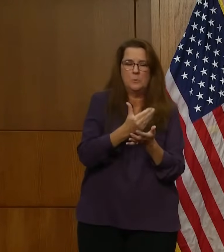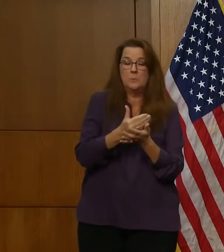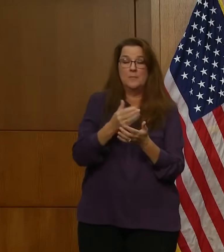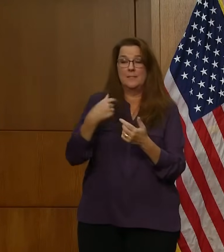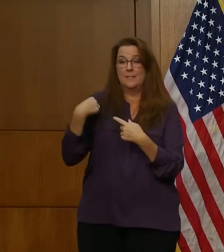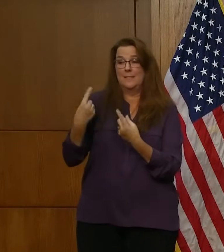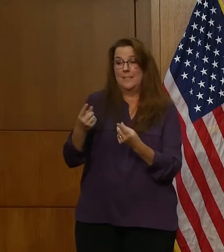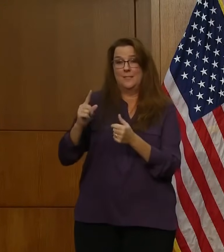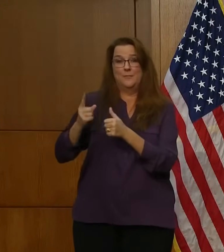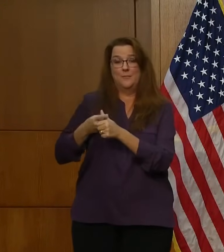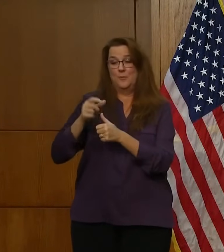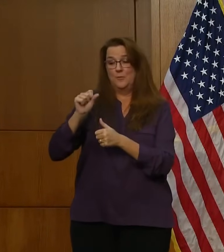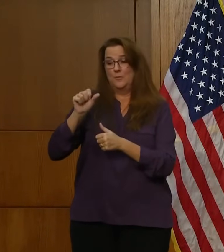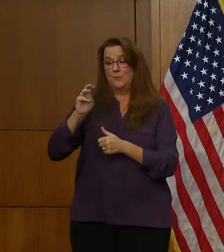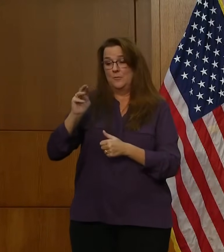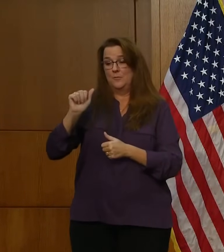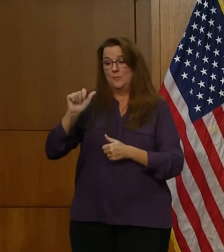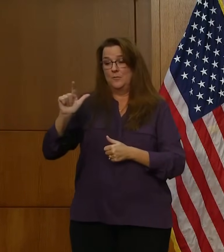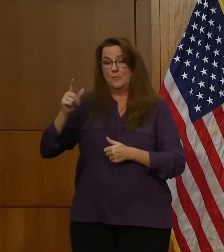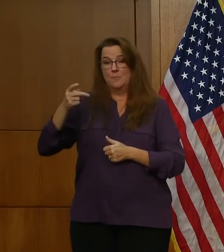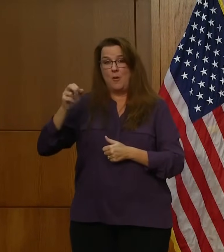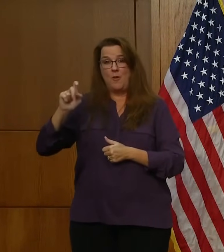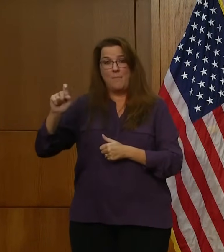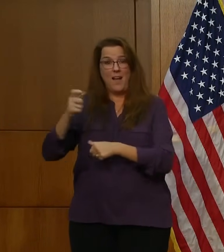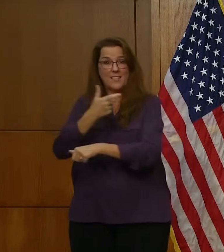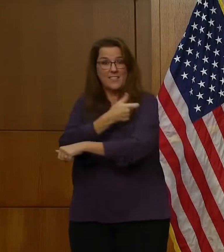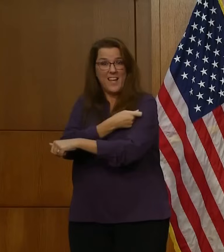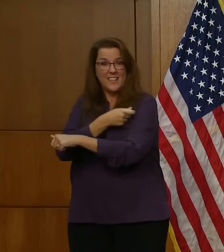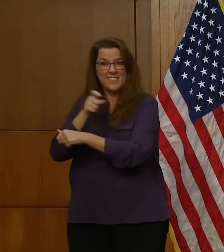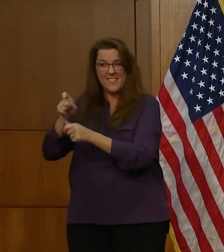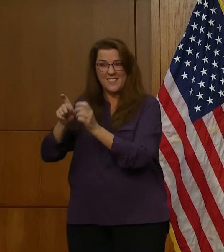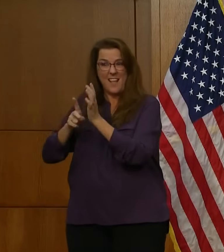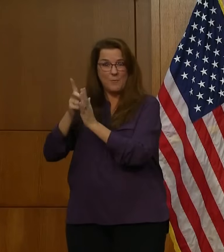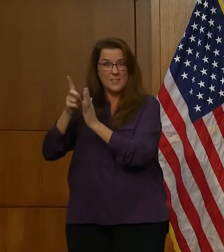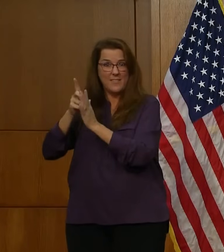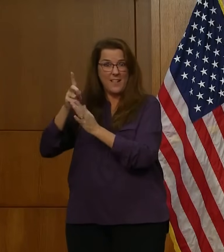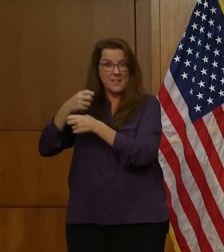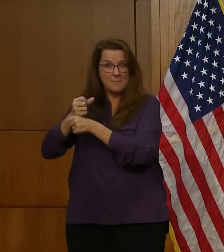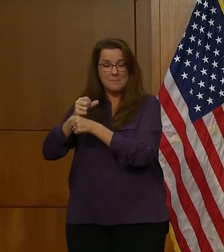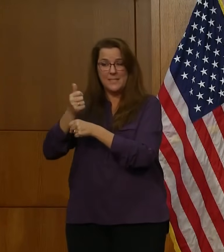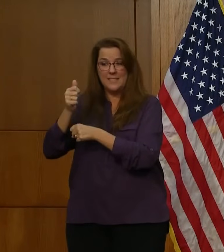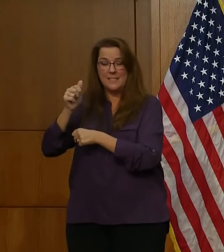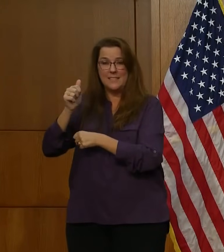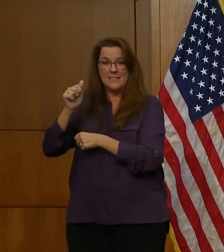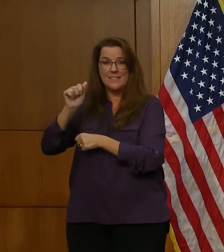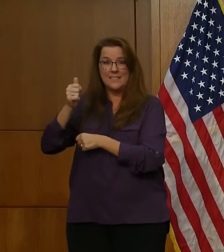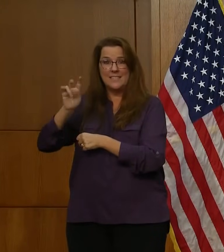VACCINE SCIENCE IS NOTHING NEW VACCINES HAVE BEEN AROUND SINCE